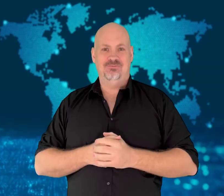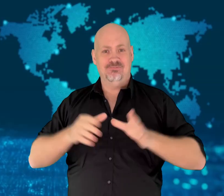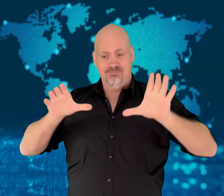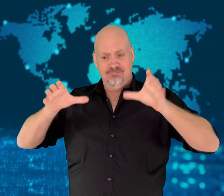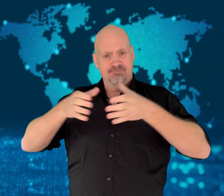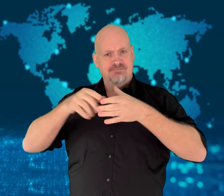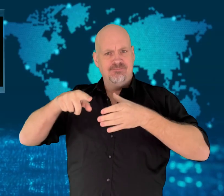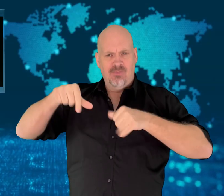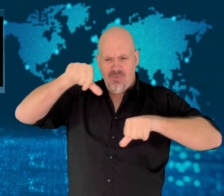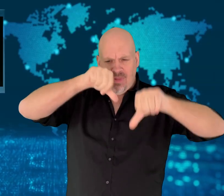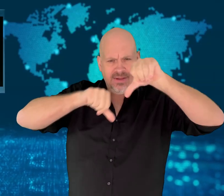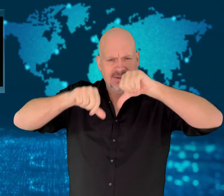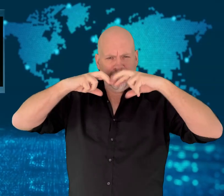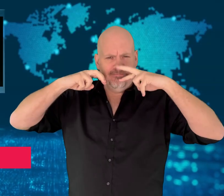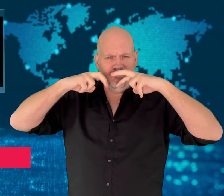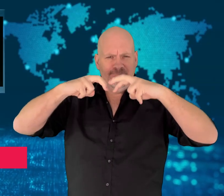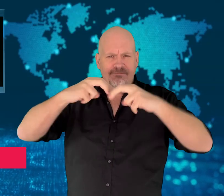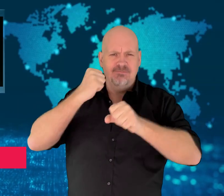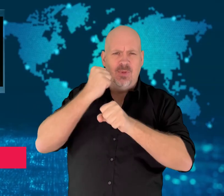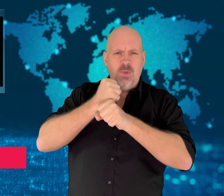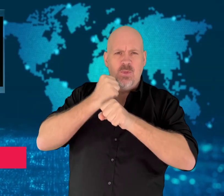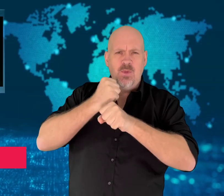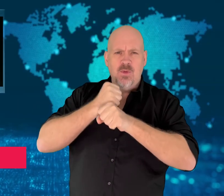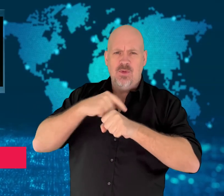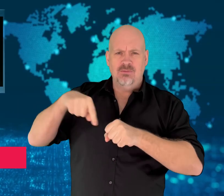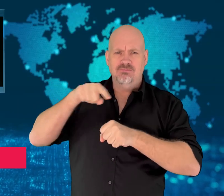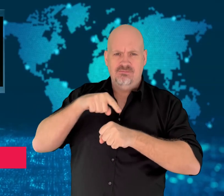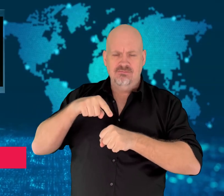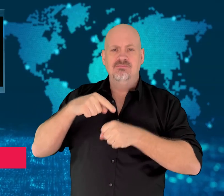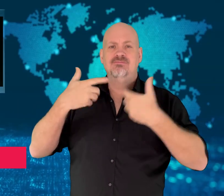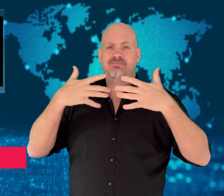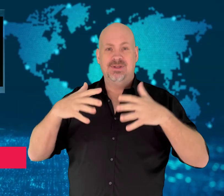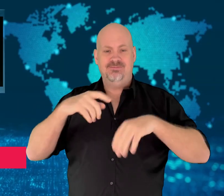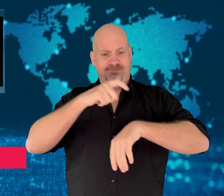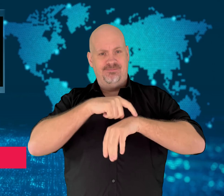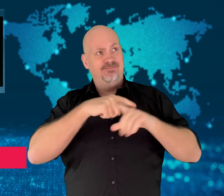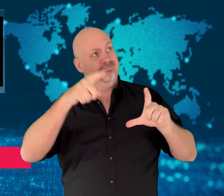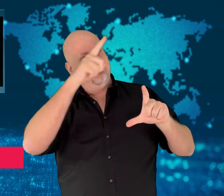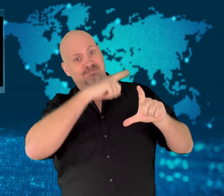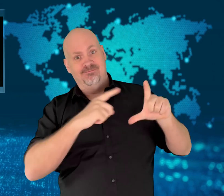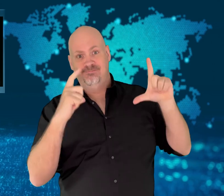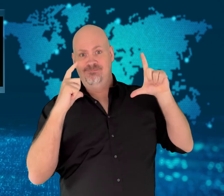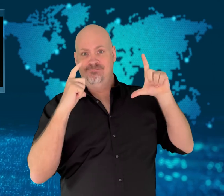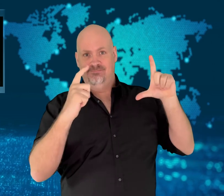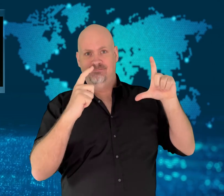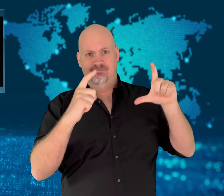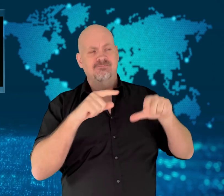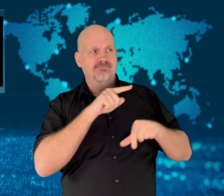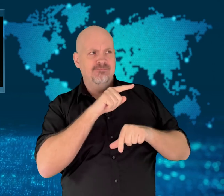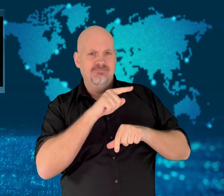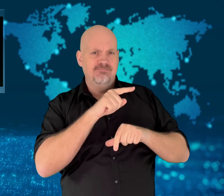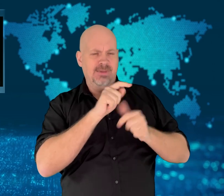[GAVIN]: Scientists have announced that the "Doomsday Clock" was reset to